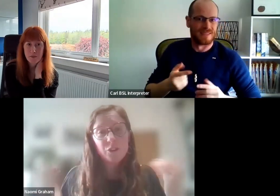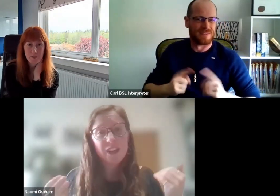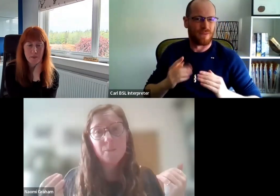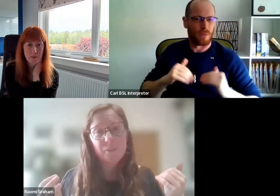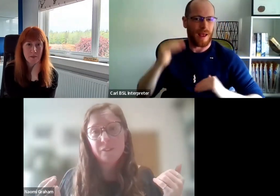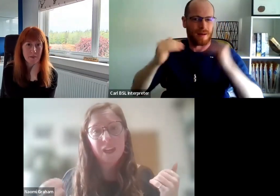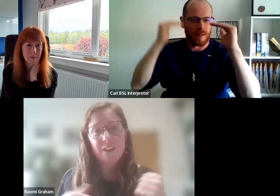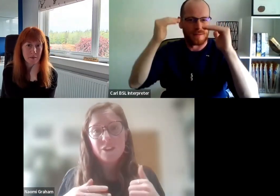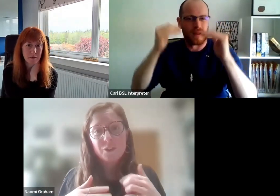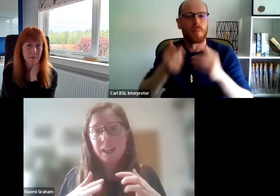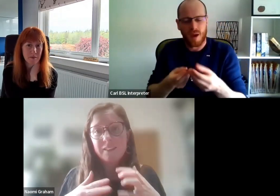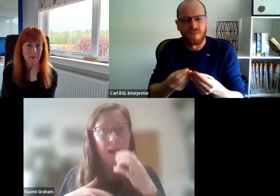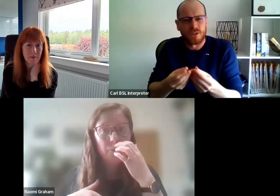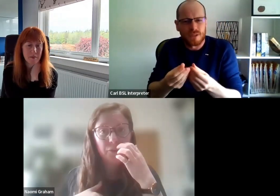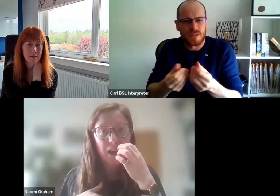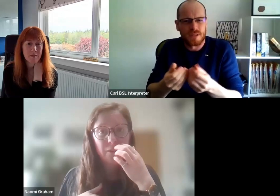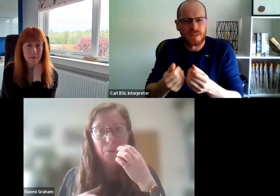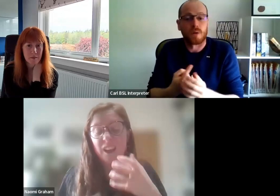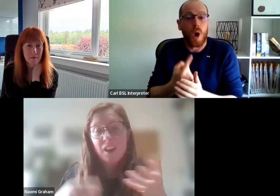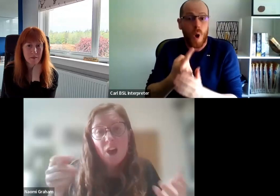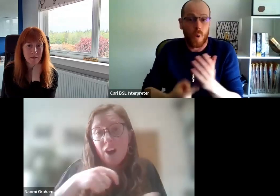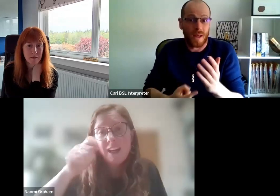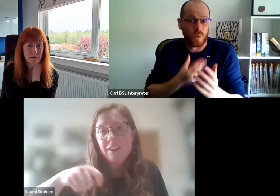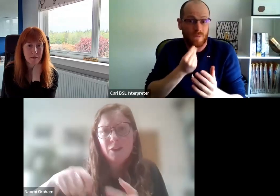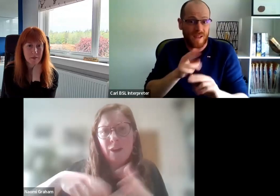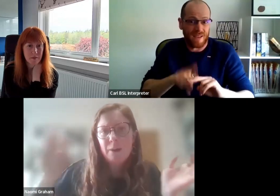they're not just helpful if you have additional needs, they're helpful for everybody. I don't